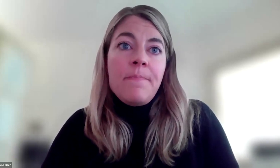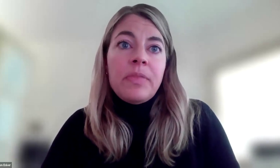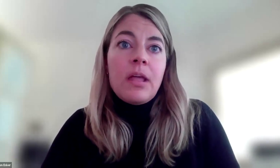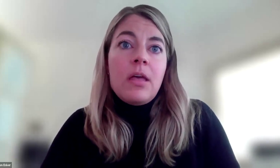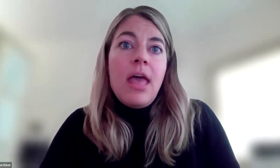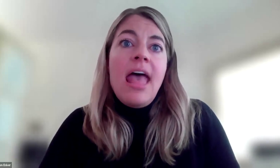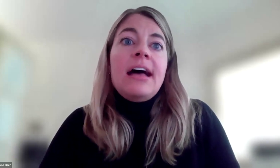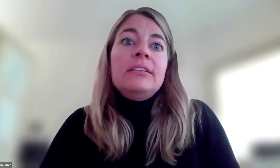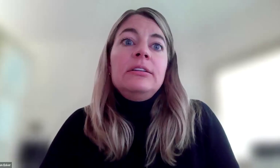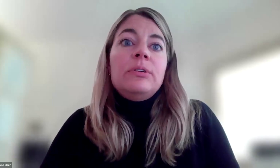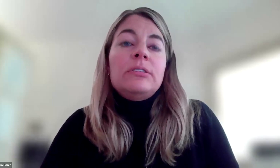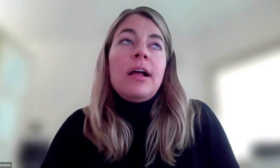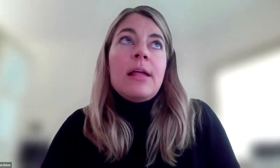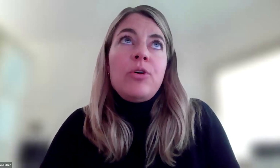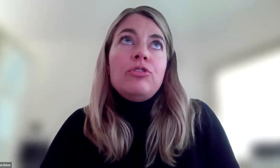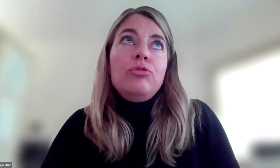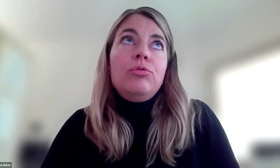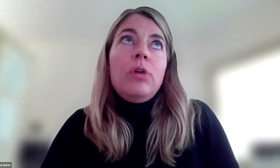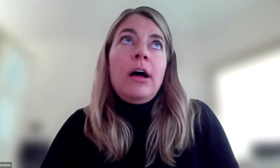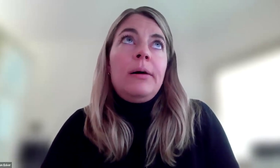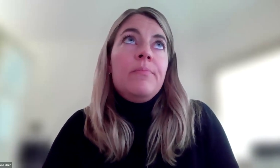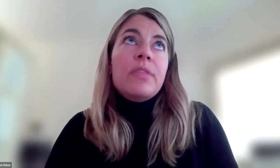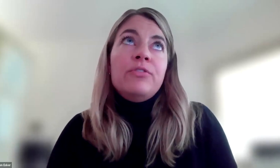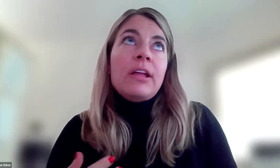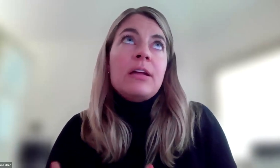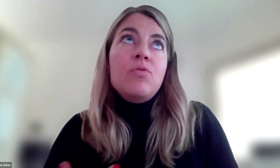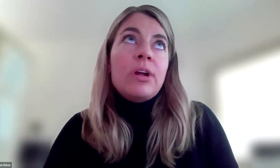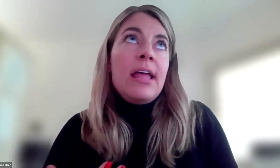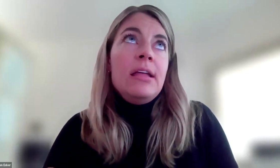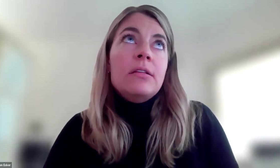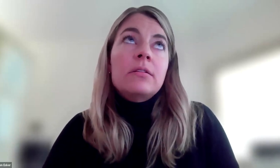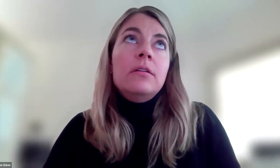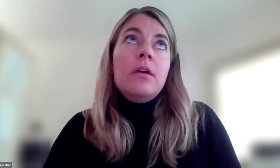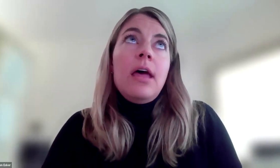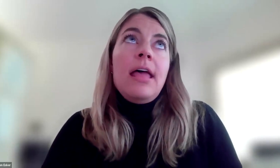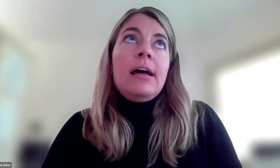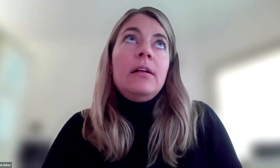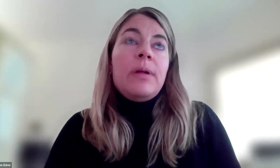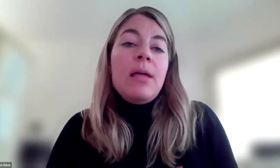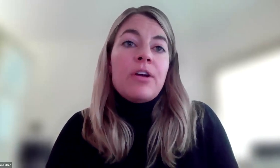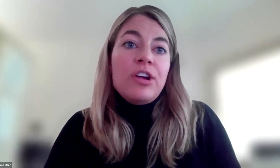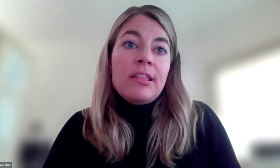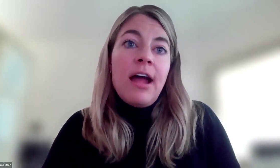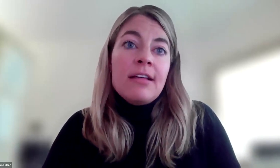And he was not able to really communicate and became increasingly isolated after that incident.